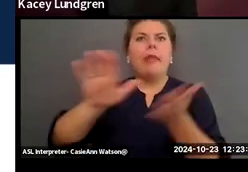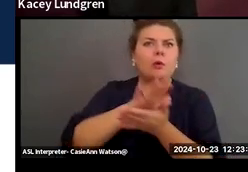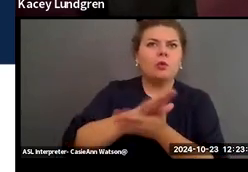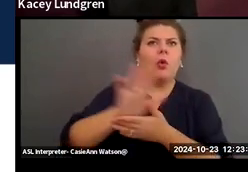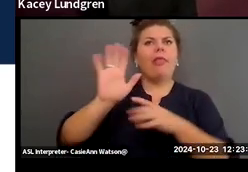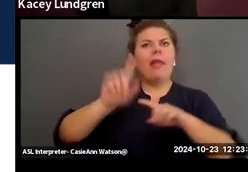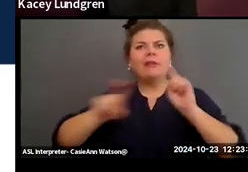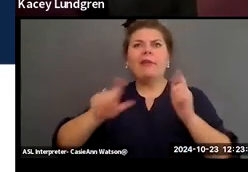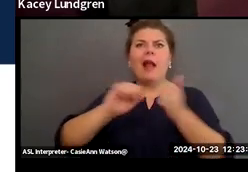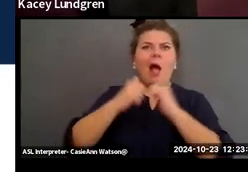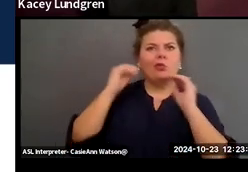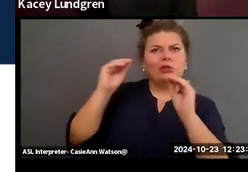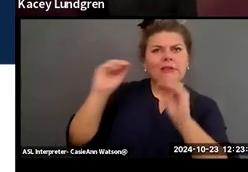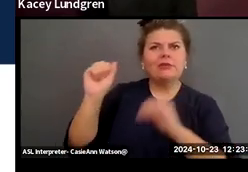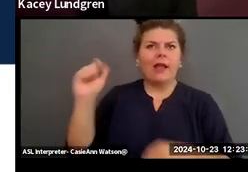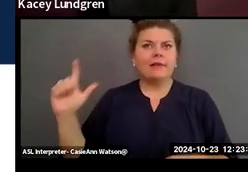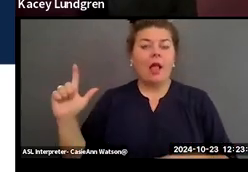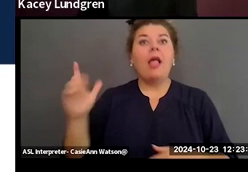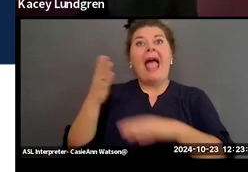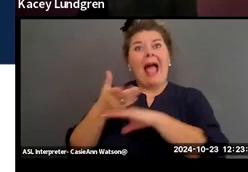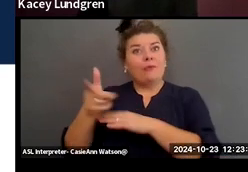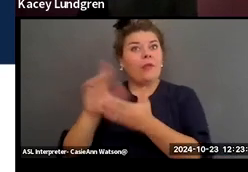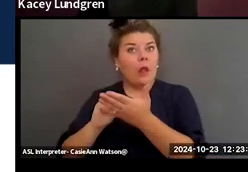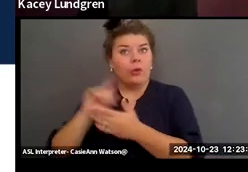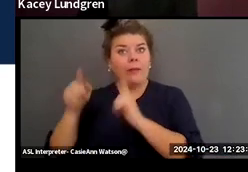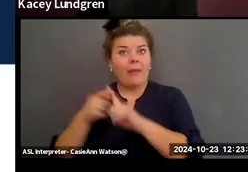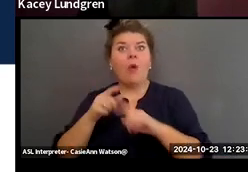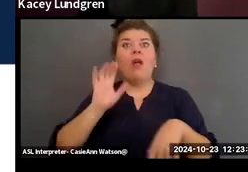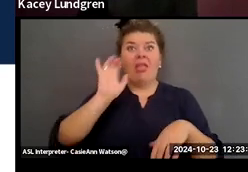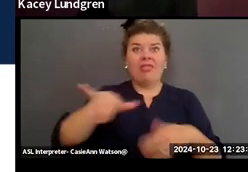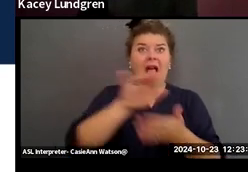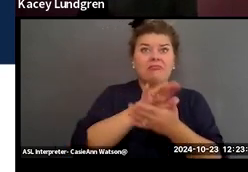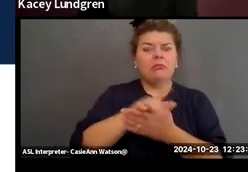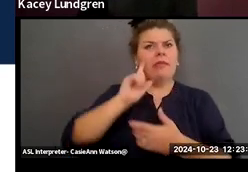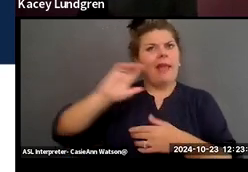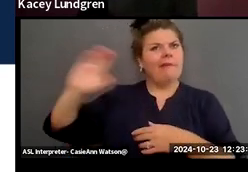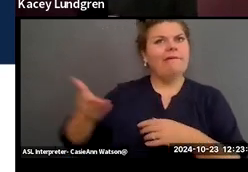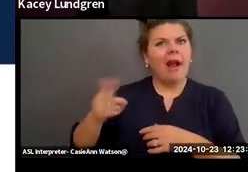After learning of Gallaudet's mission, they immediately invited him to accompany them back to their school